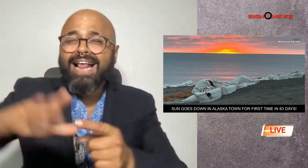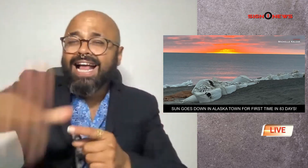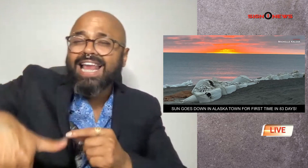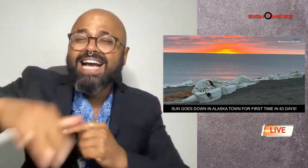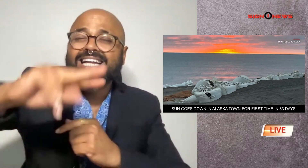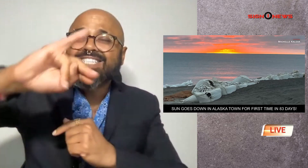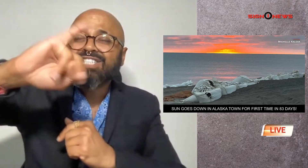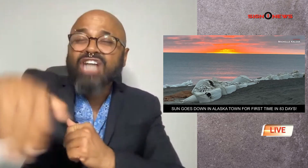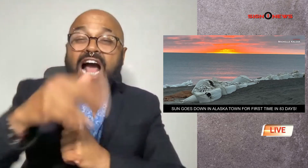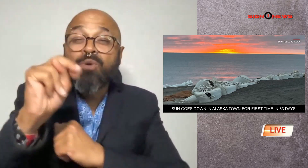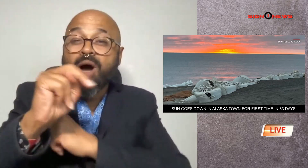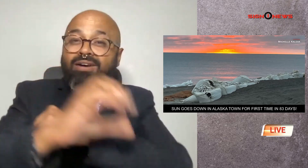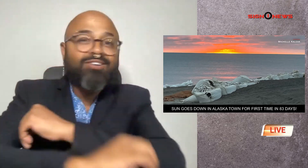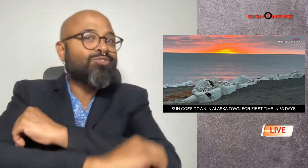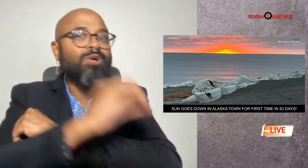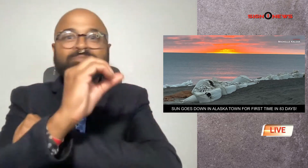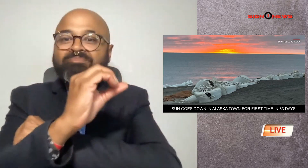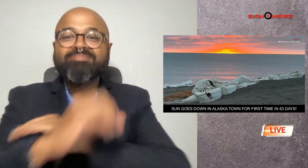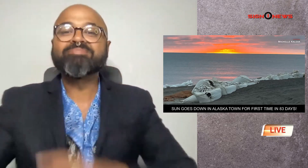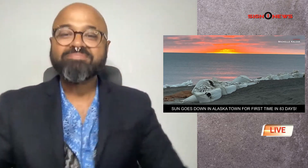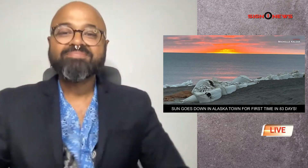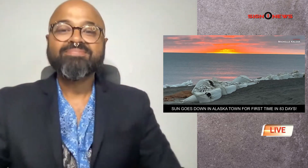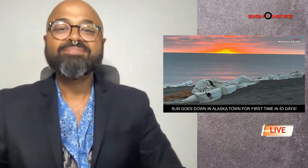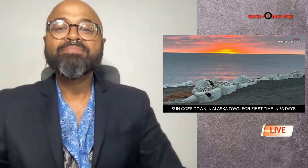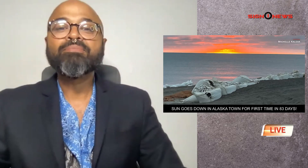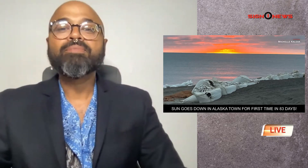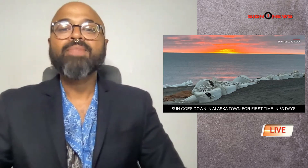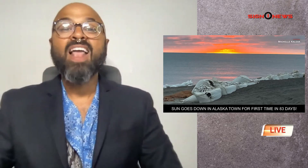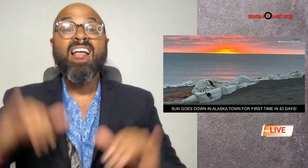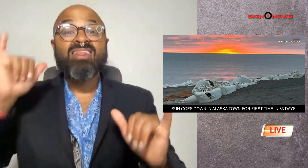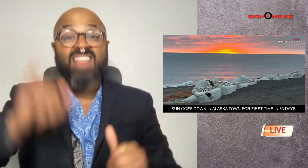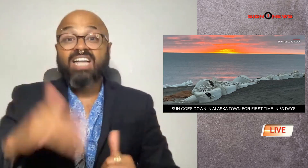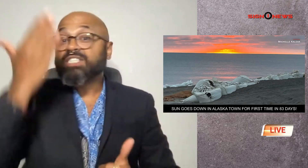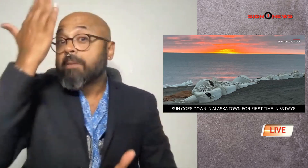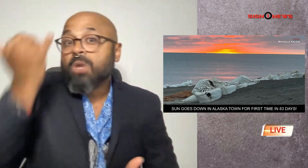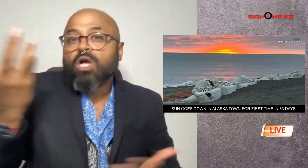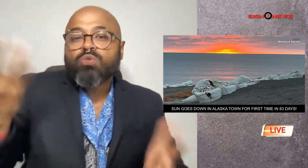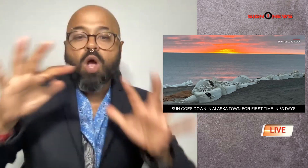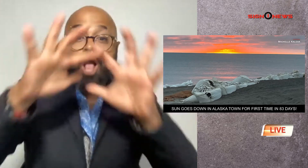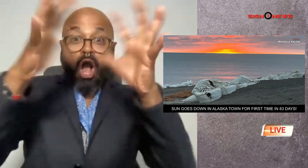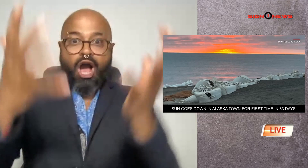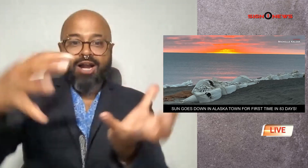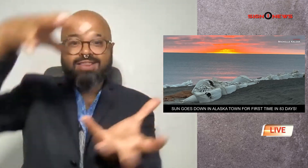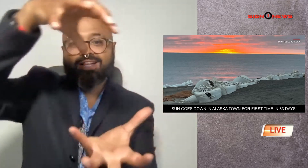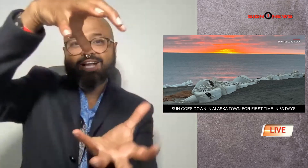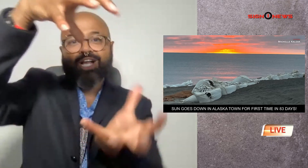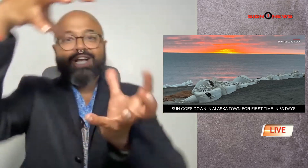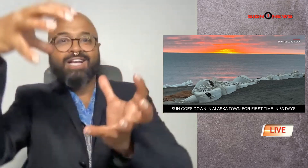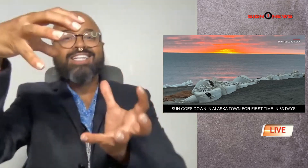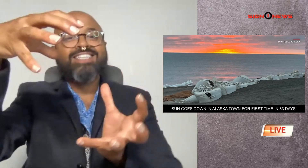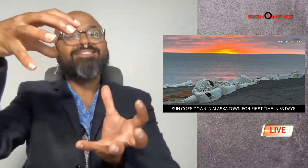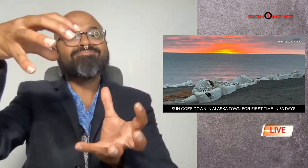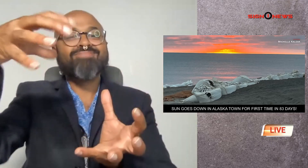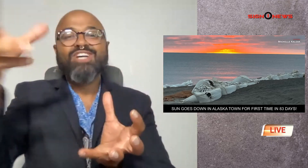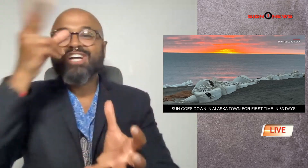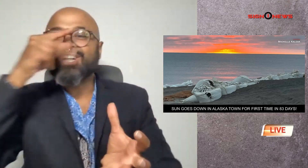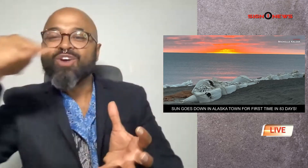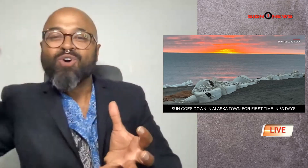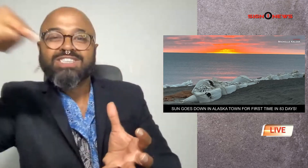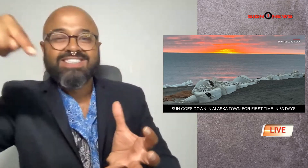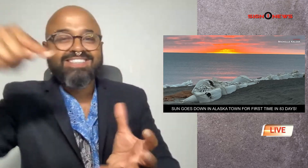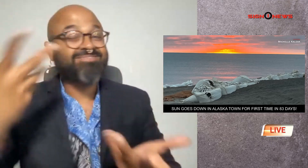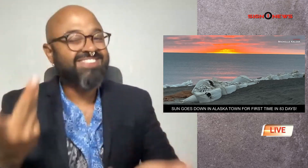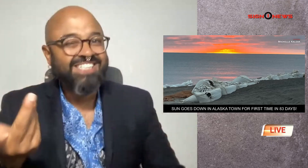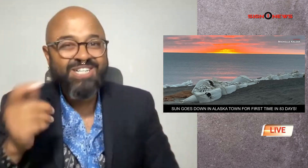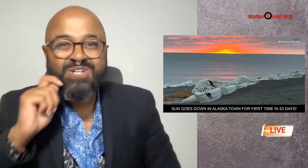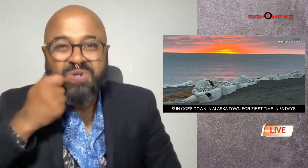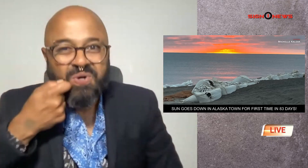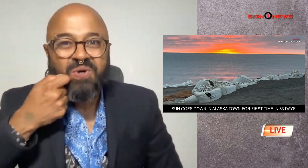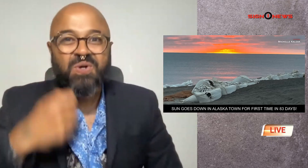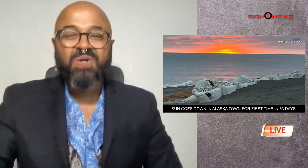until late January and it's all because of how the earth tilts on its axis cool